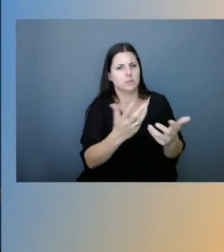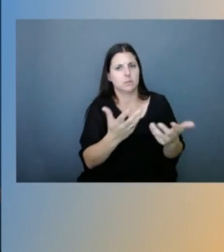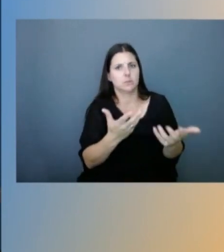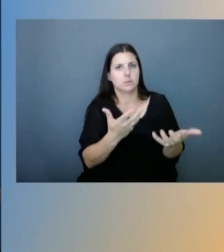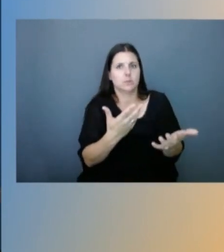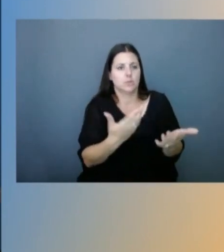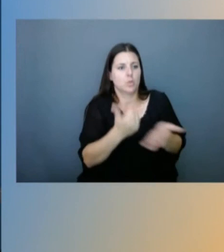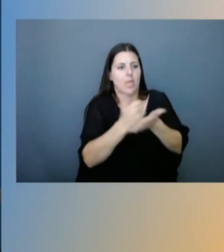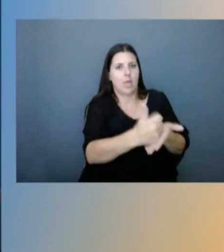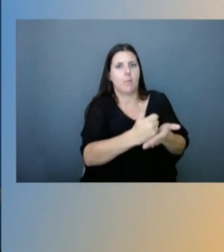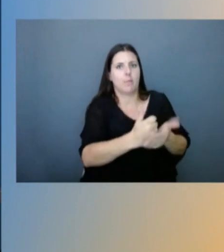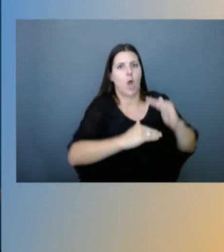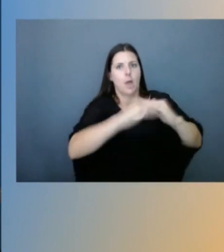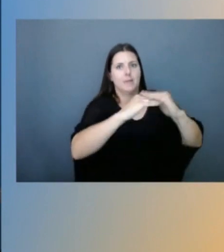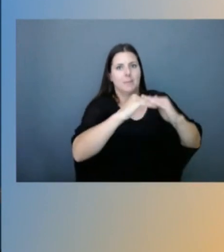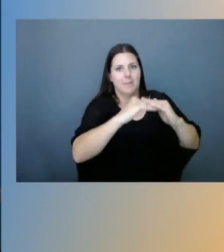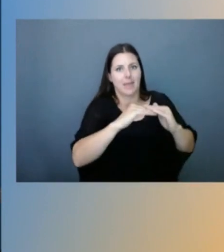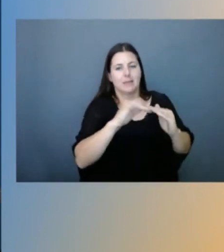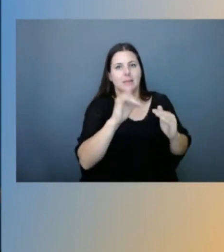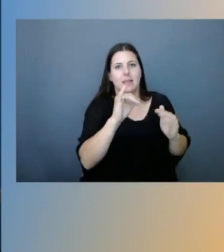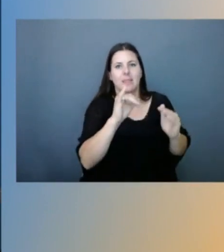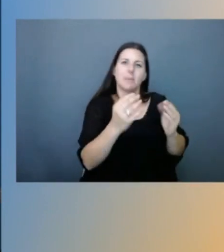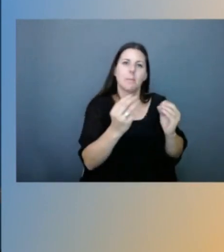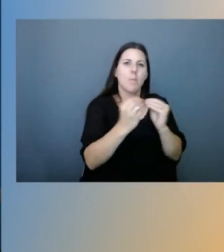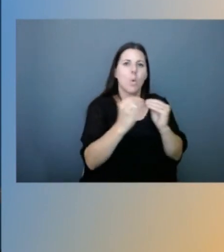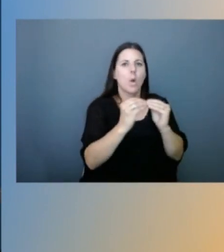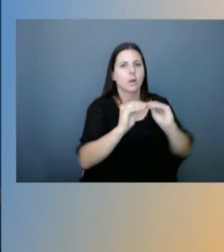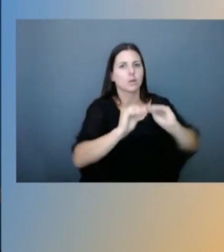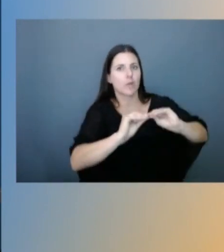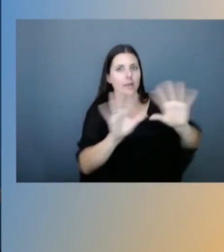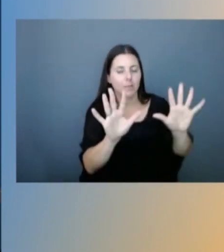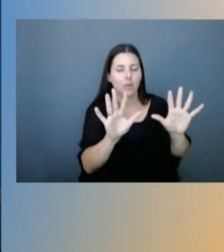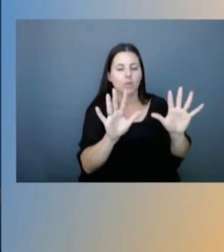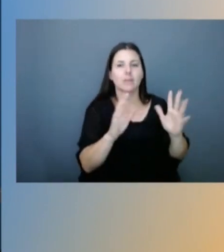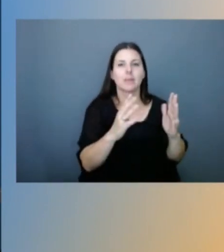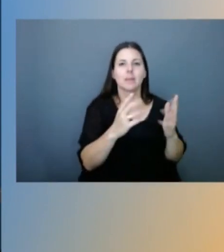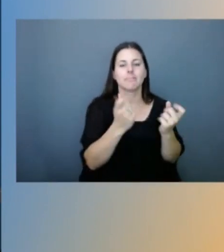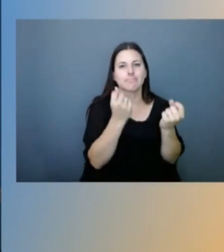and to bring the more transparency. And then once you understand how your processes are,